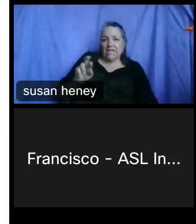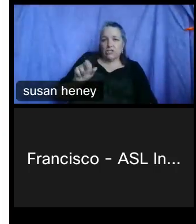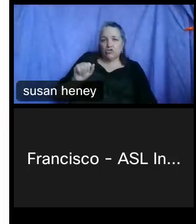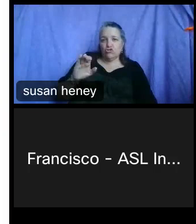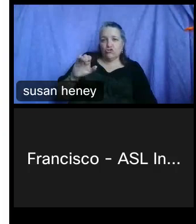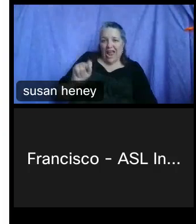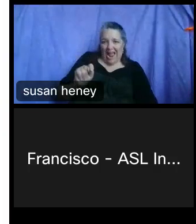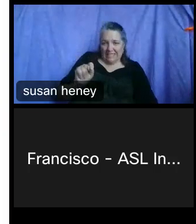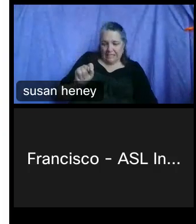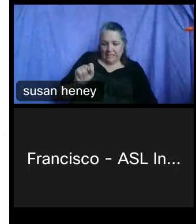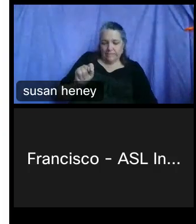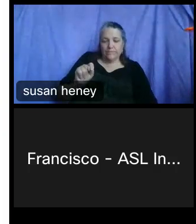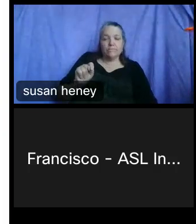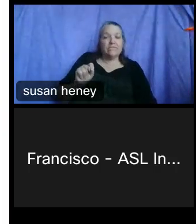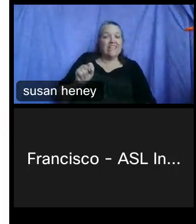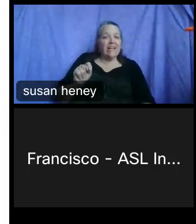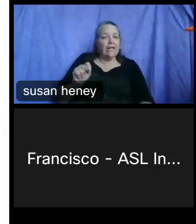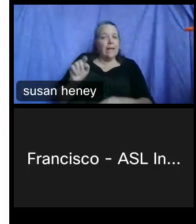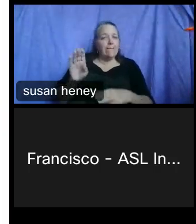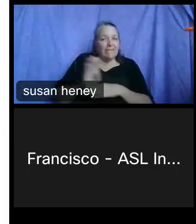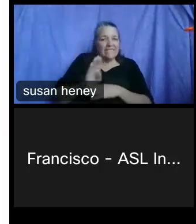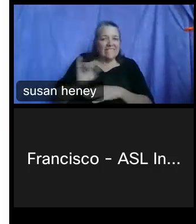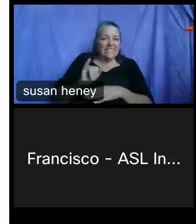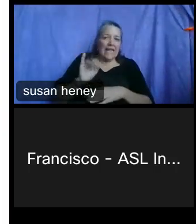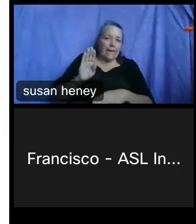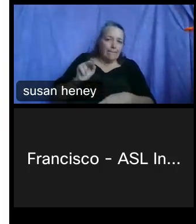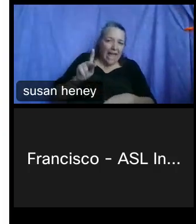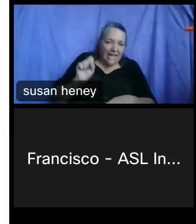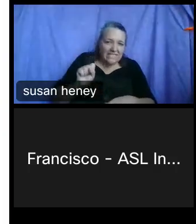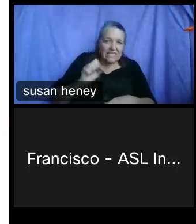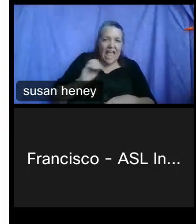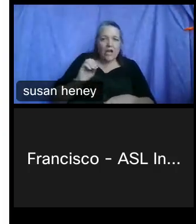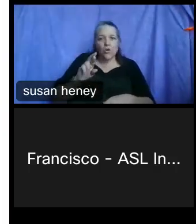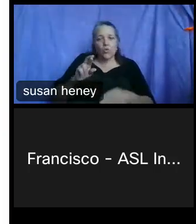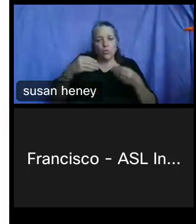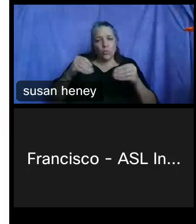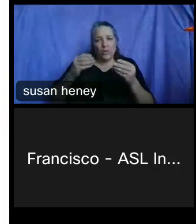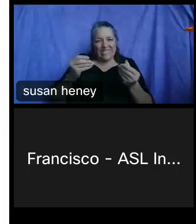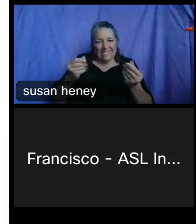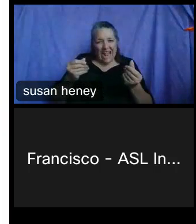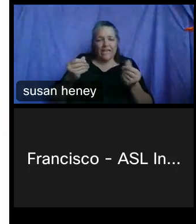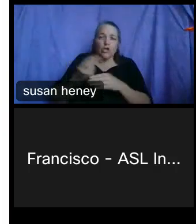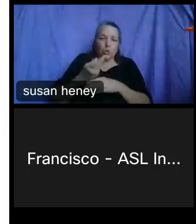as banking and real estate use census tracts as well. Now the image on this slide shows some of